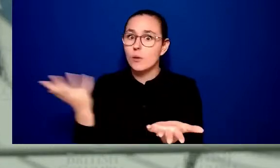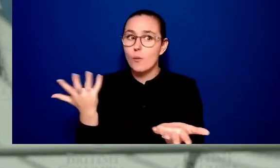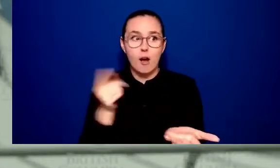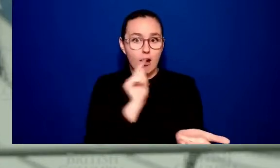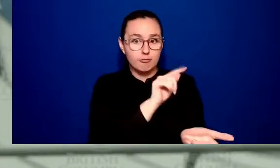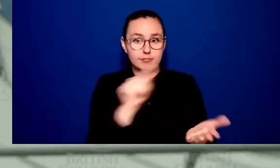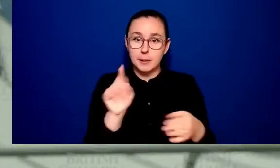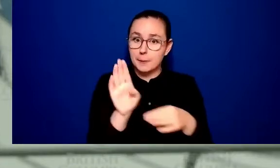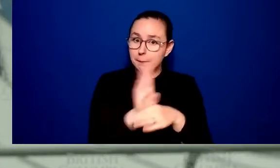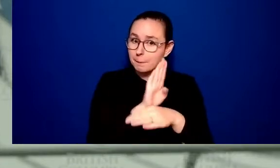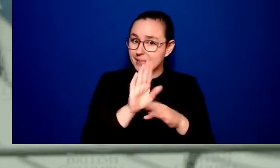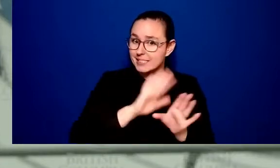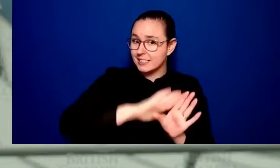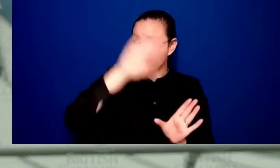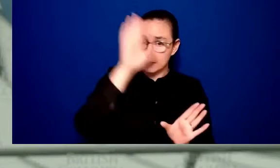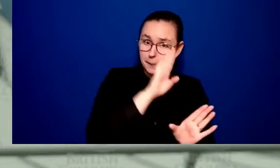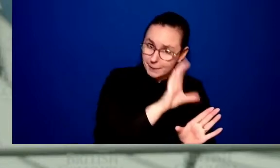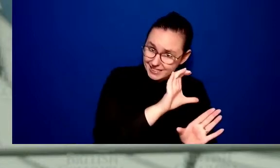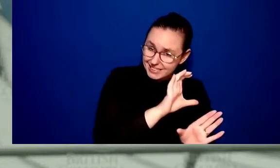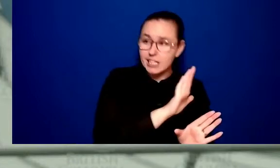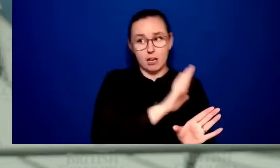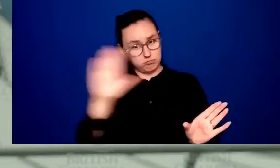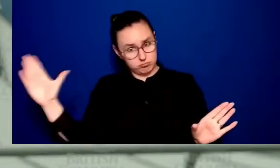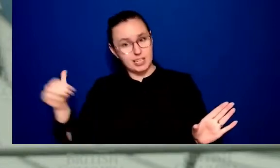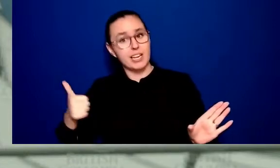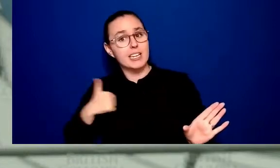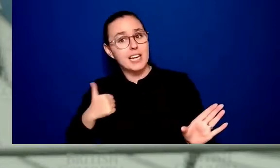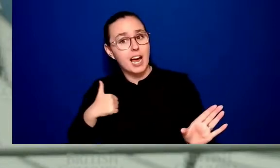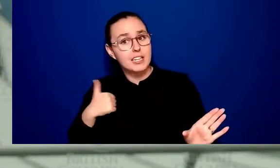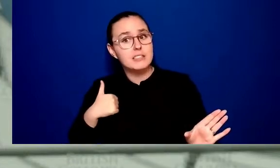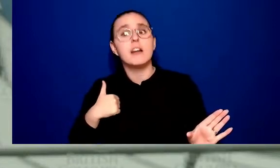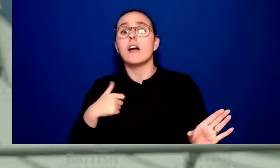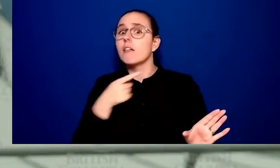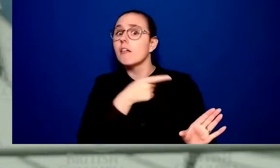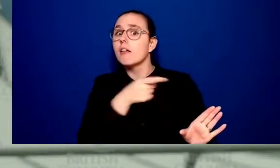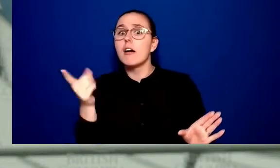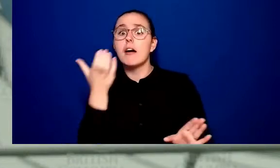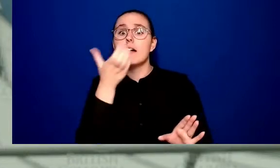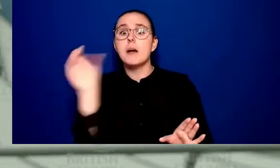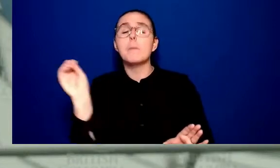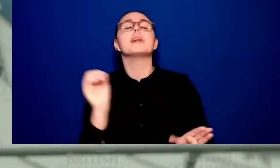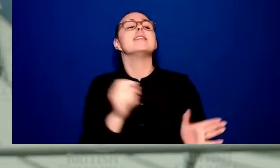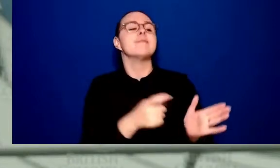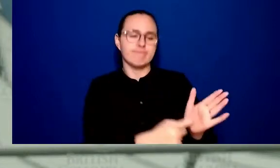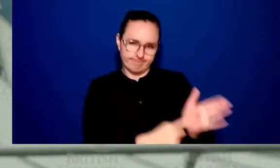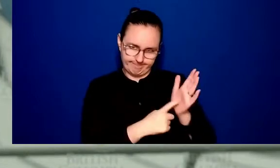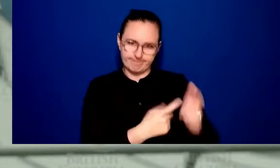their workplaces And we know that this is something that will protect employees will